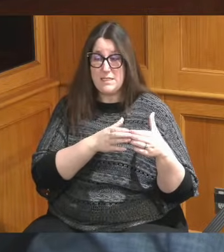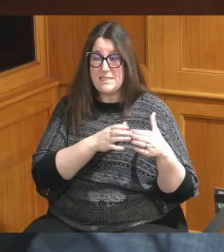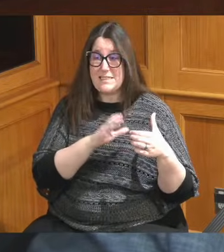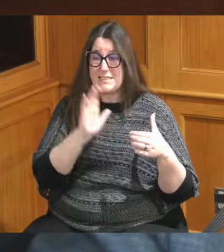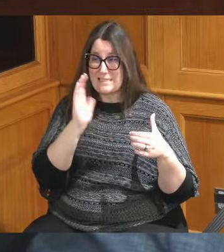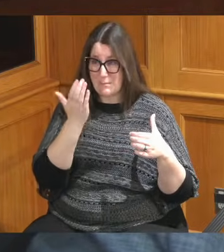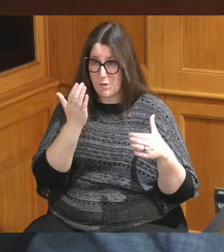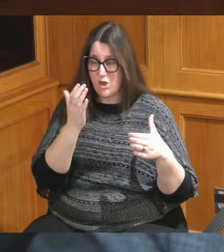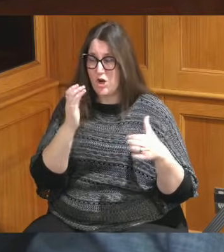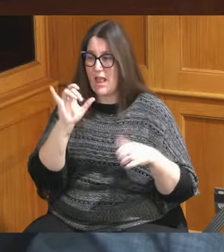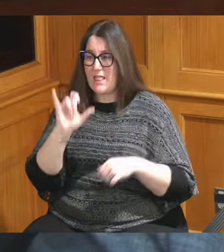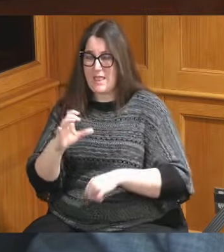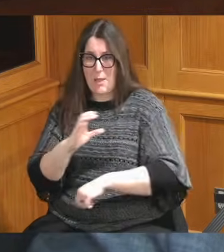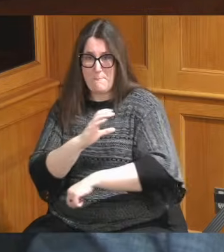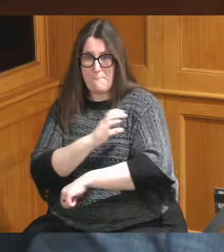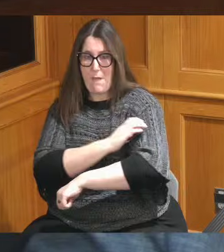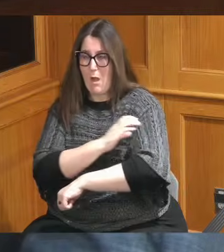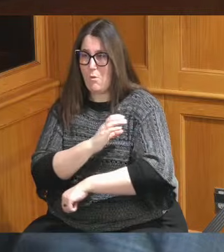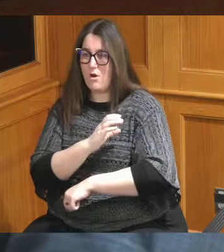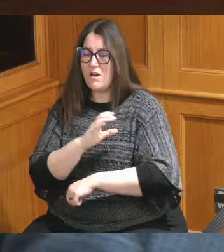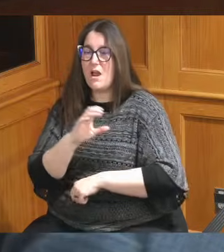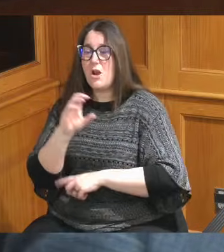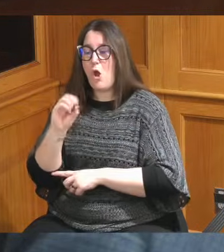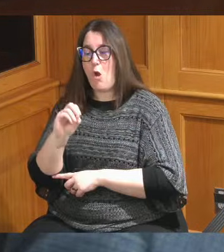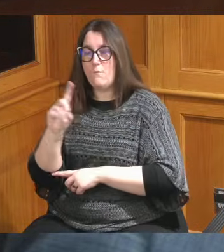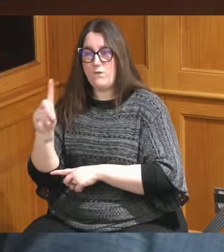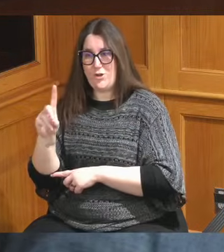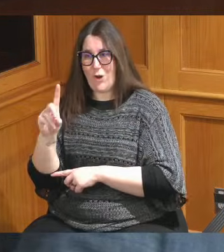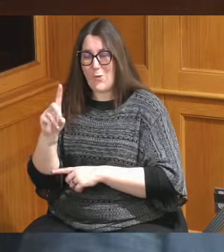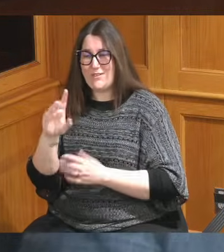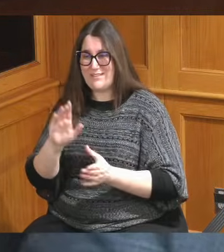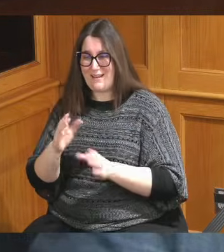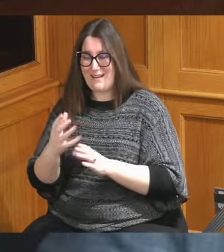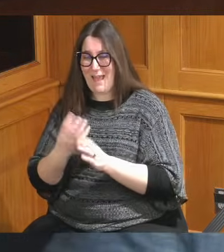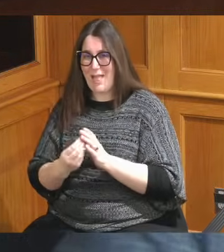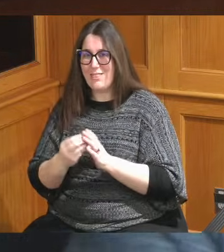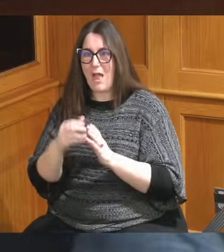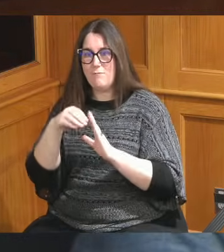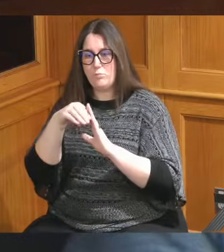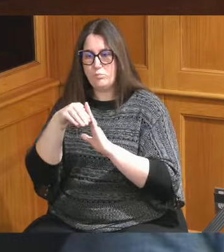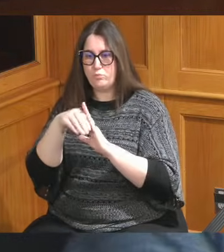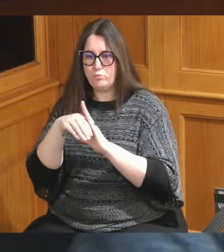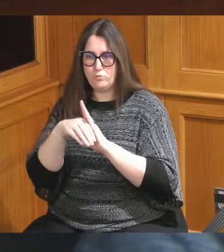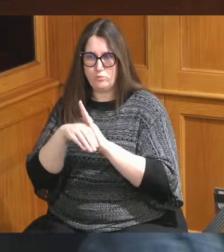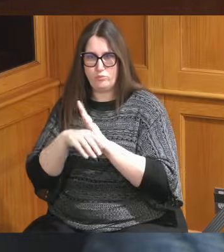in what we're doing. And overdose deaths in this community have declined dramatically. and I've got